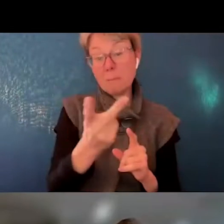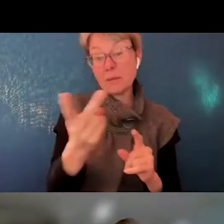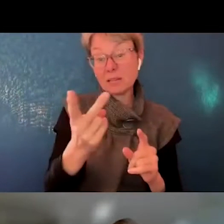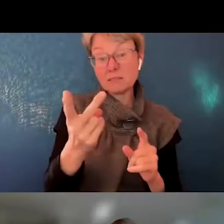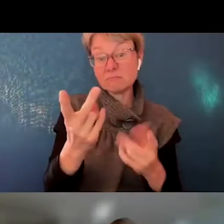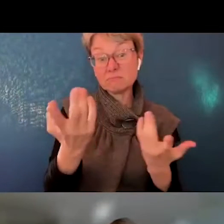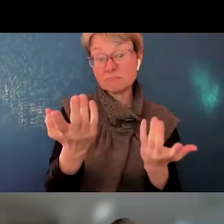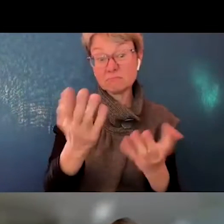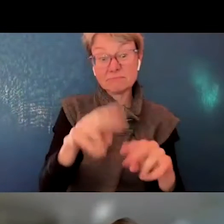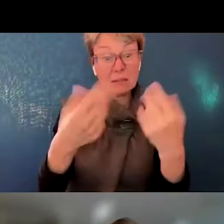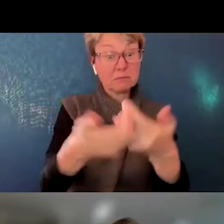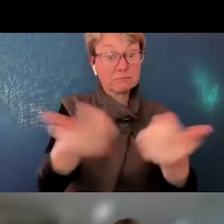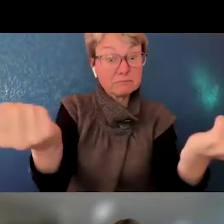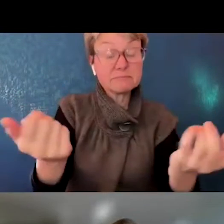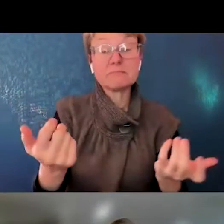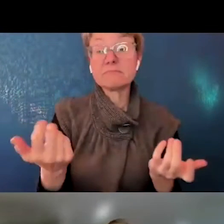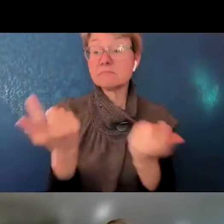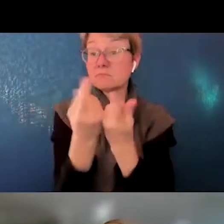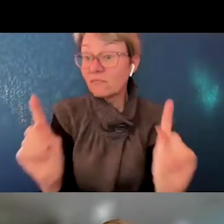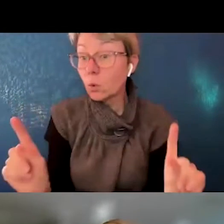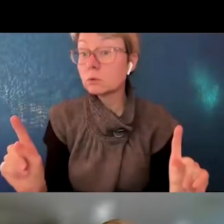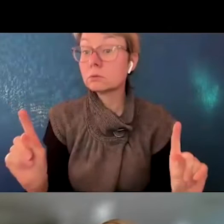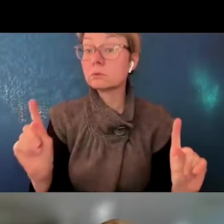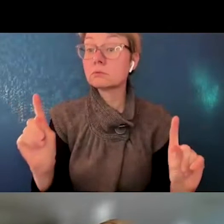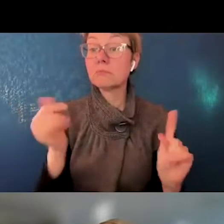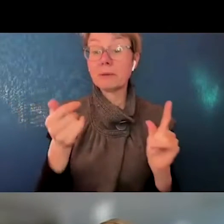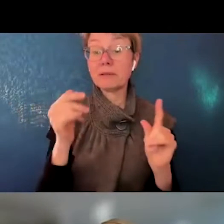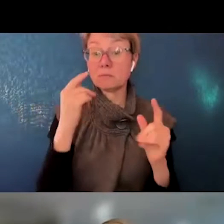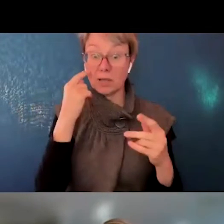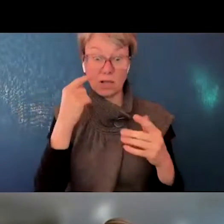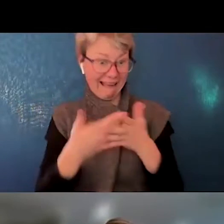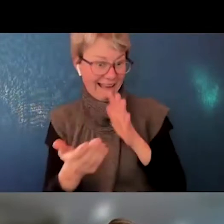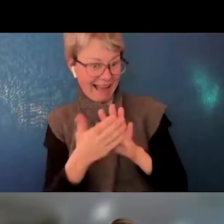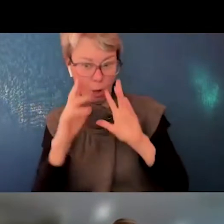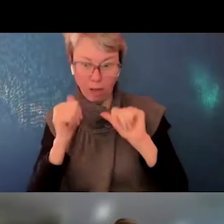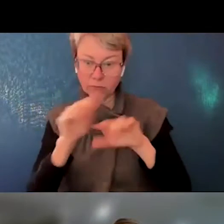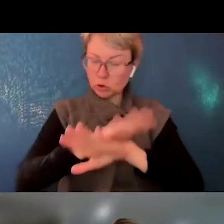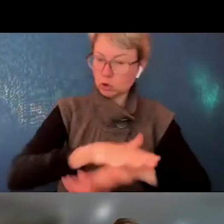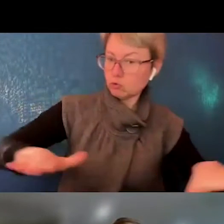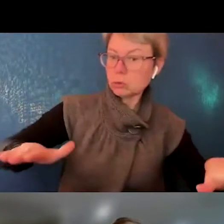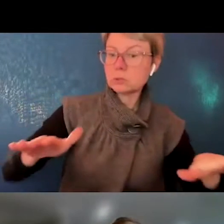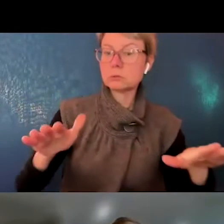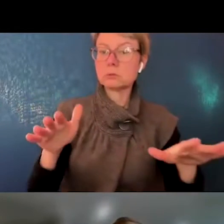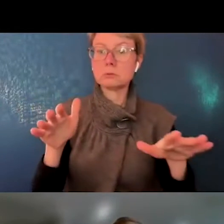asking about parenting Arrangements property um anything to do with Department issues and so on uh